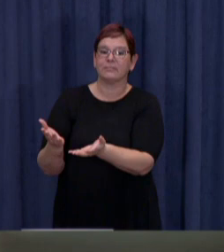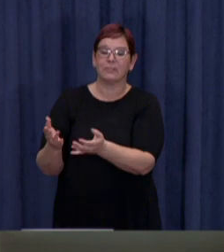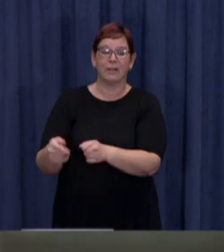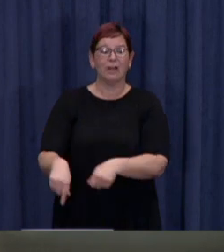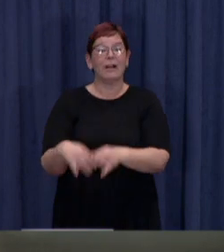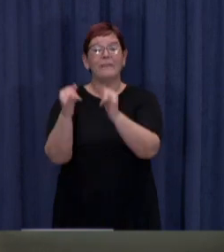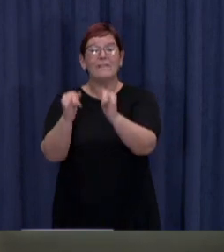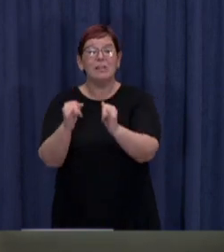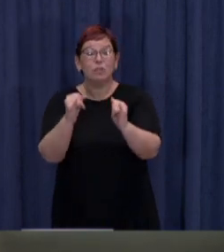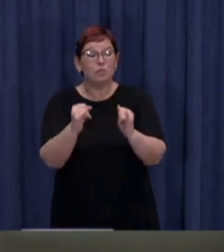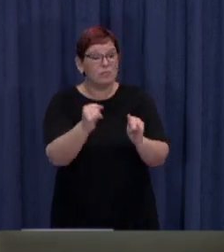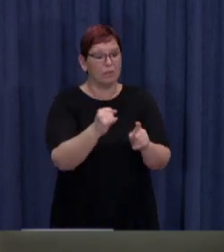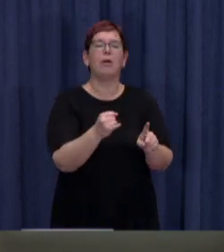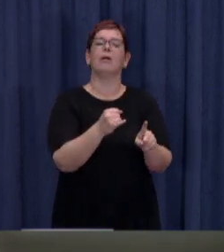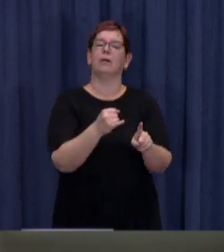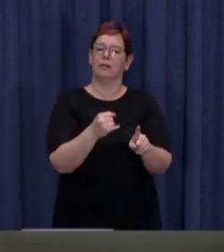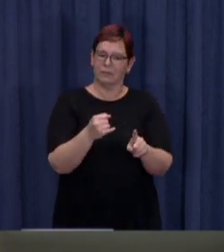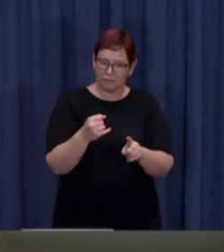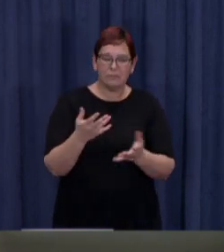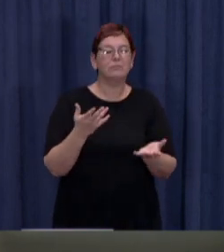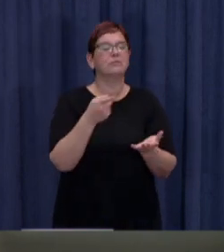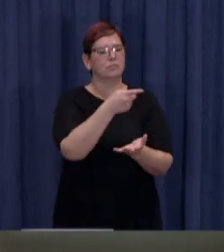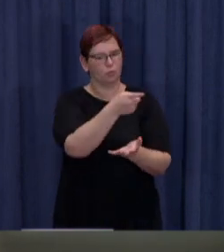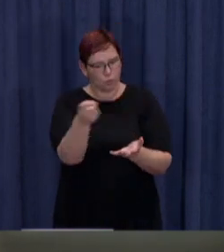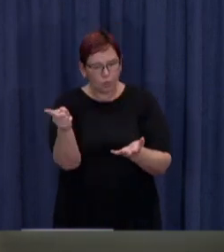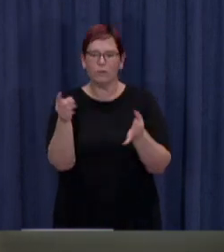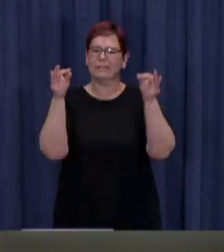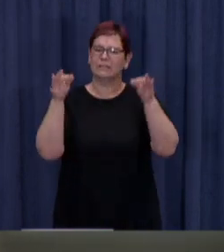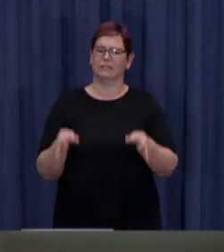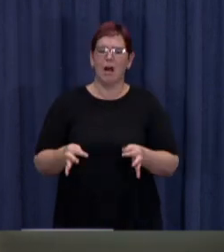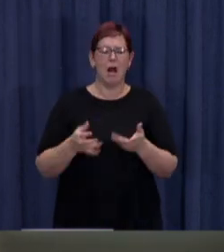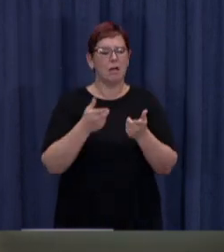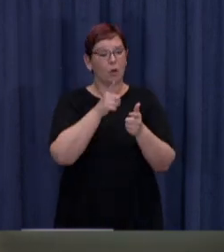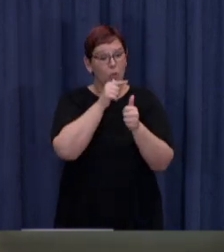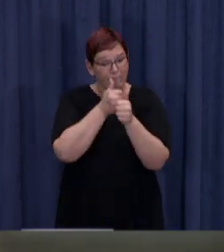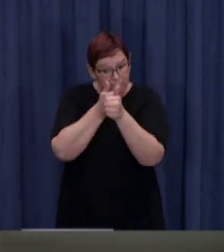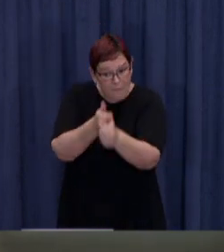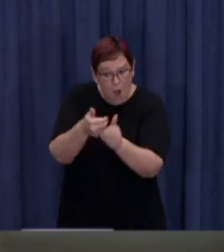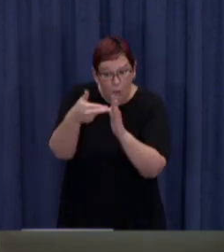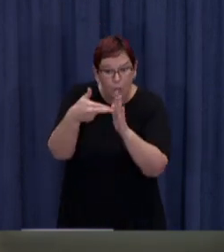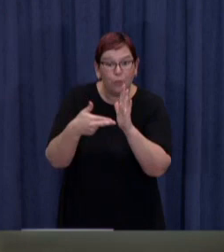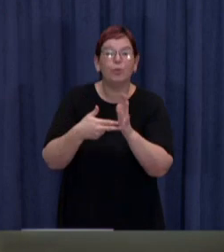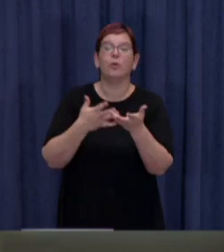stay home, stay away from work and follow the rules and I think if they do that that's going to be the biggest attribute